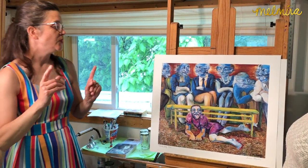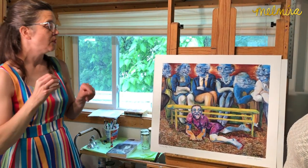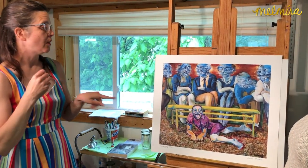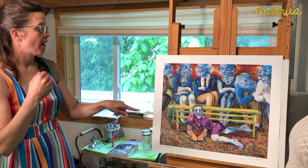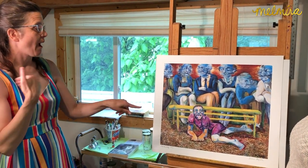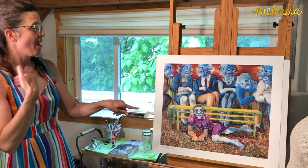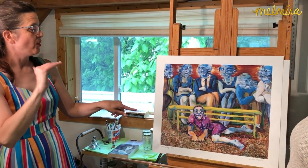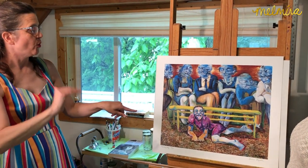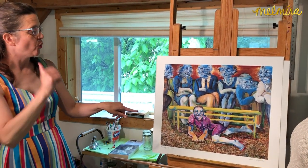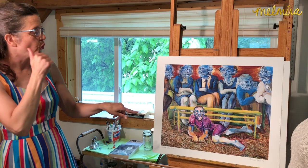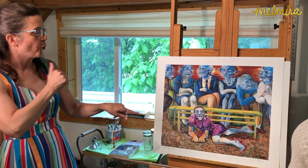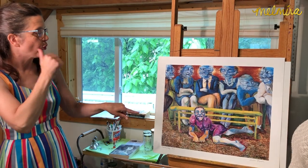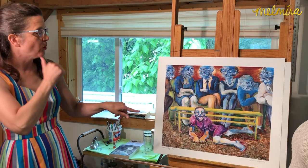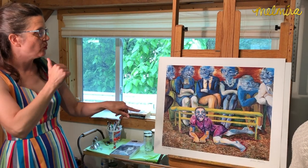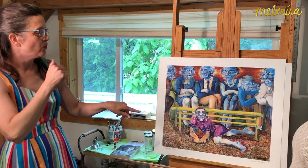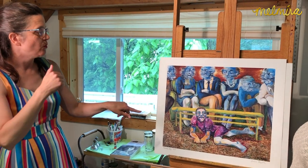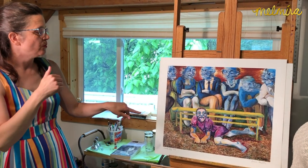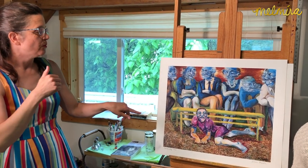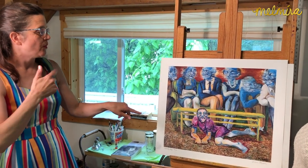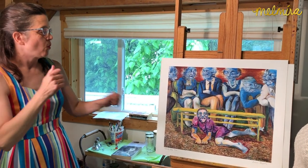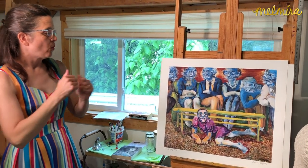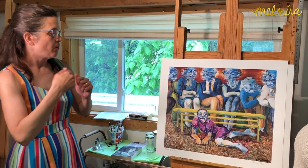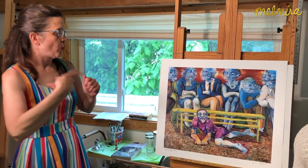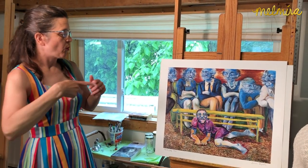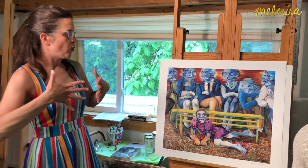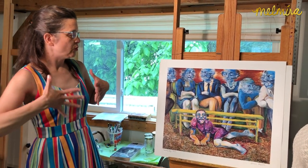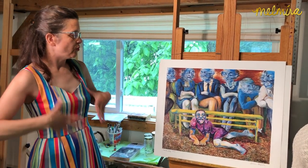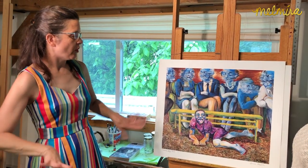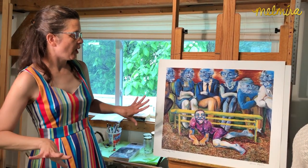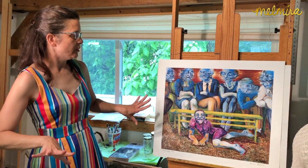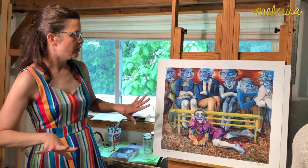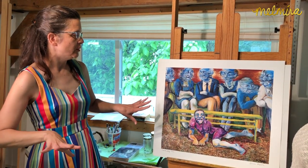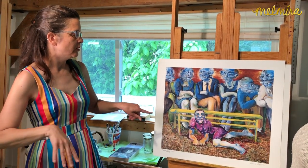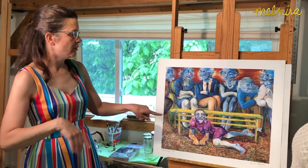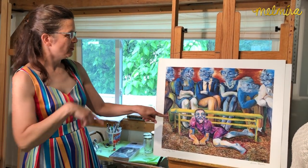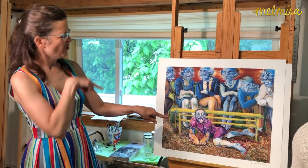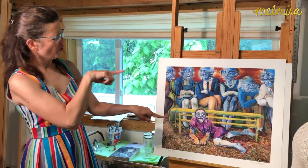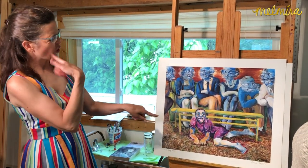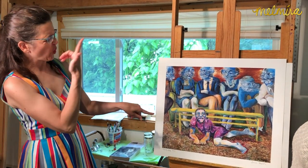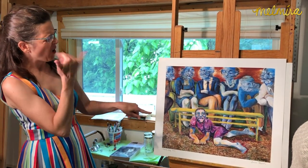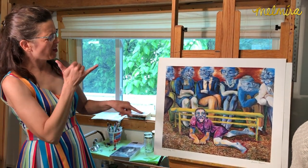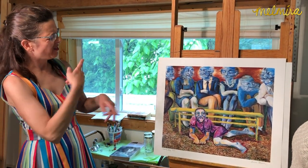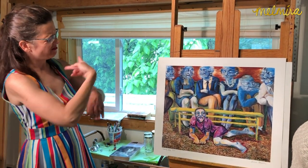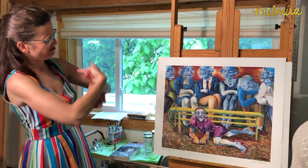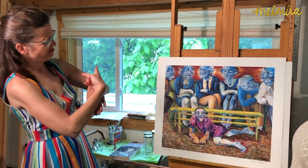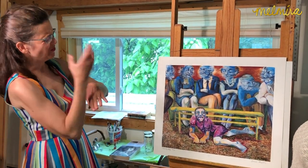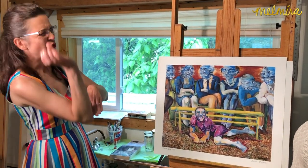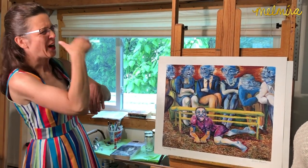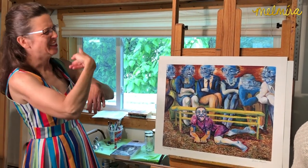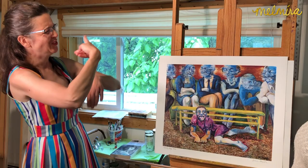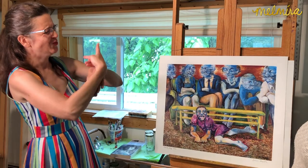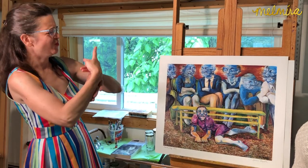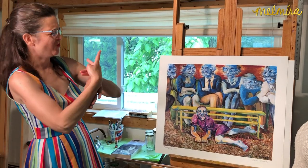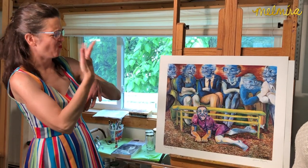I have a little girl in purple dress. She's lying on the floor in a strange way.